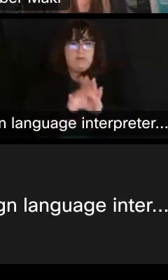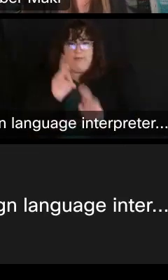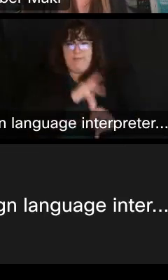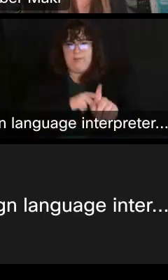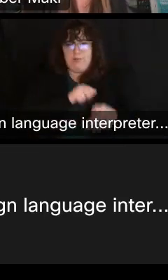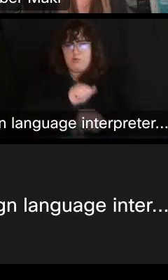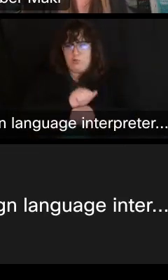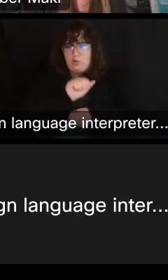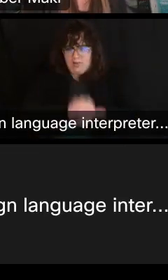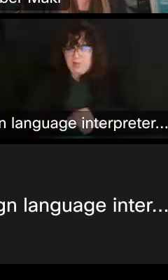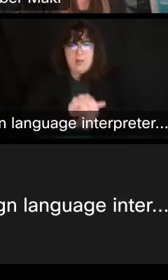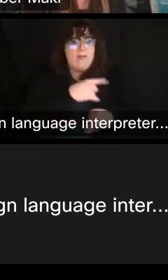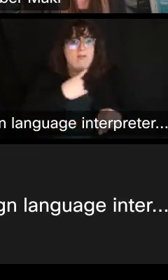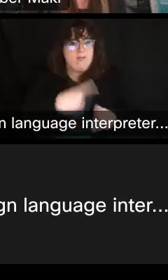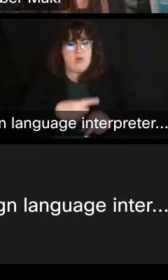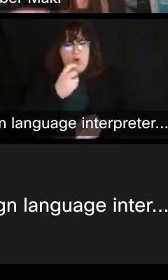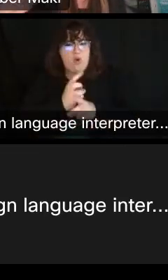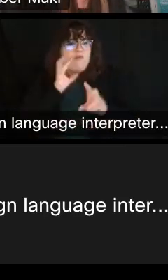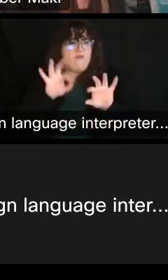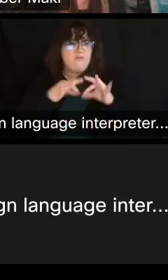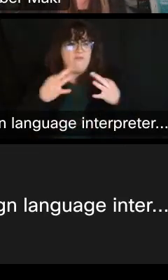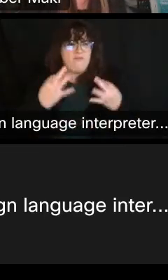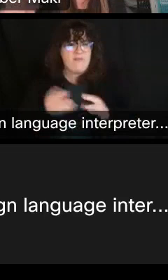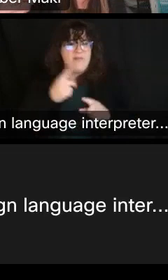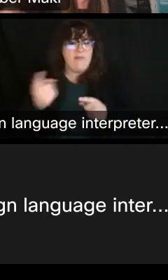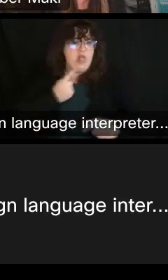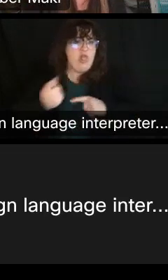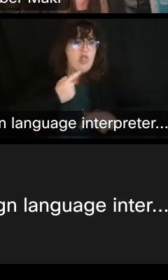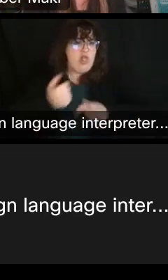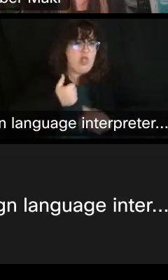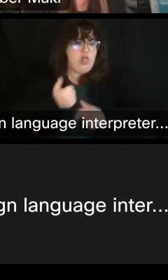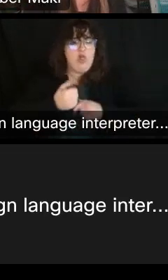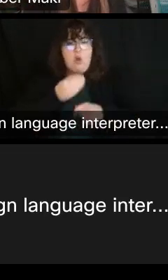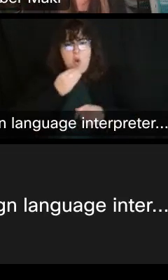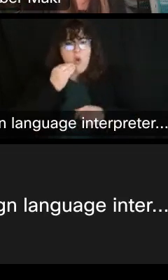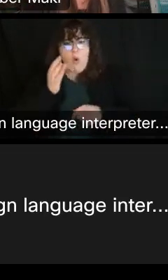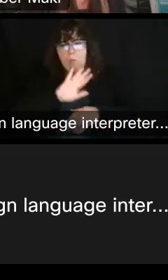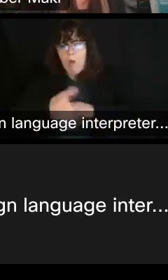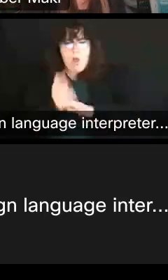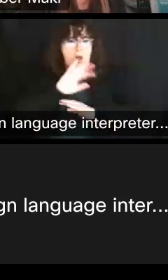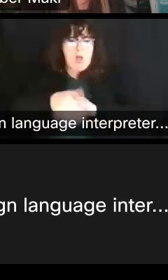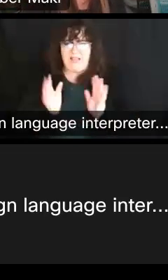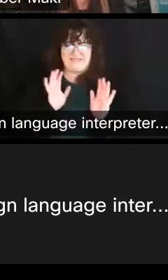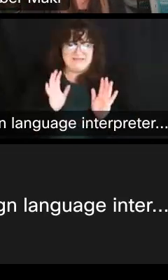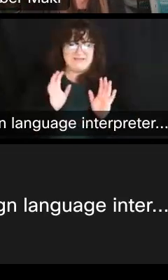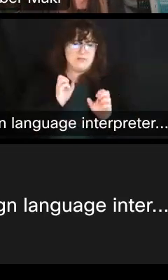for families to have staff coming in and out of their home. 24/7 out of home daily carries with